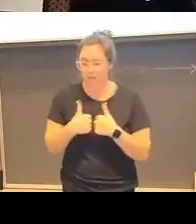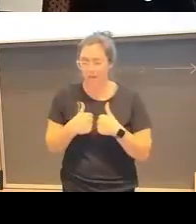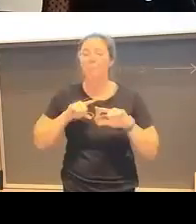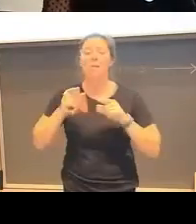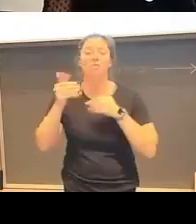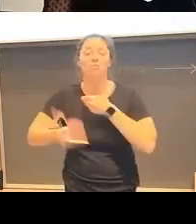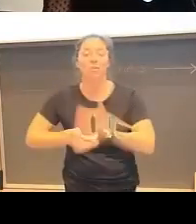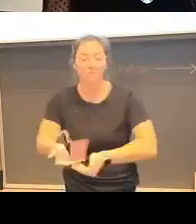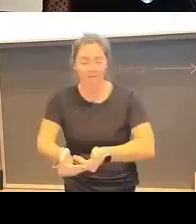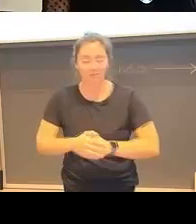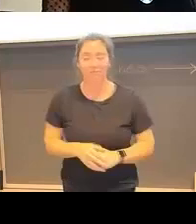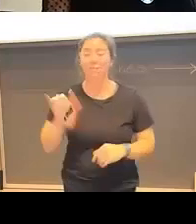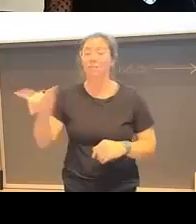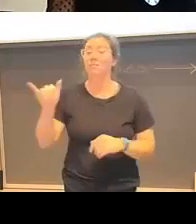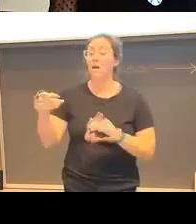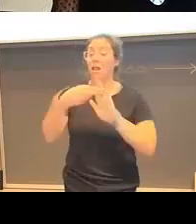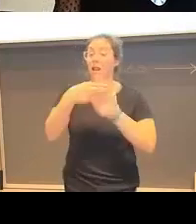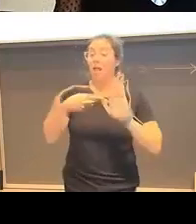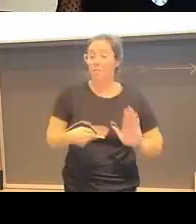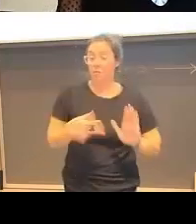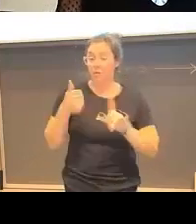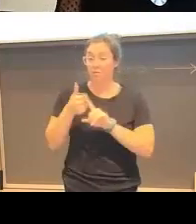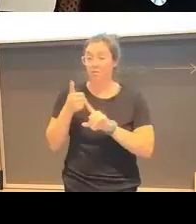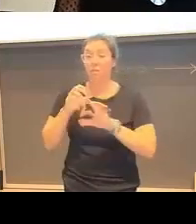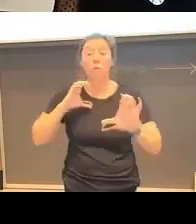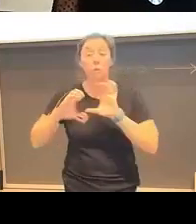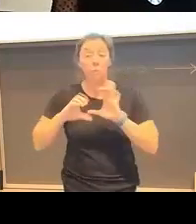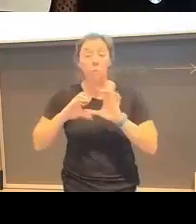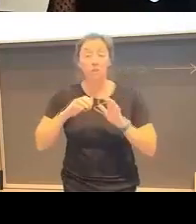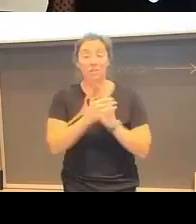resident and others began to label that having their communication skills observed meant that